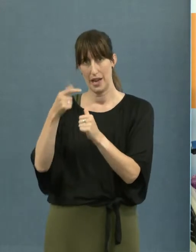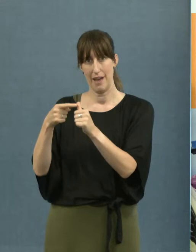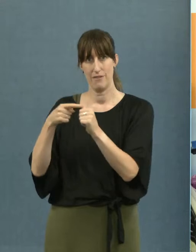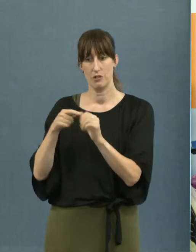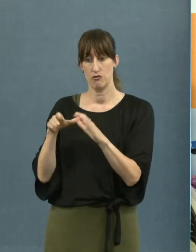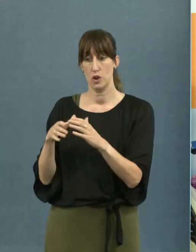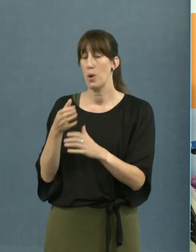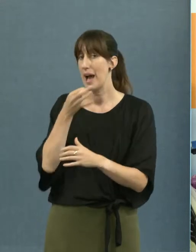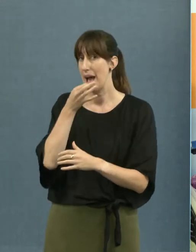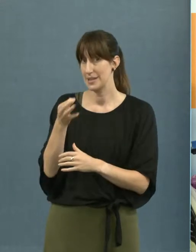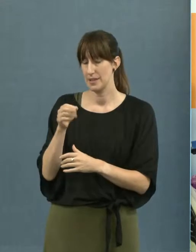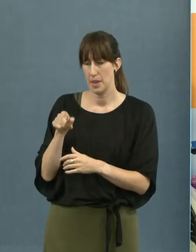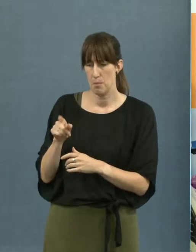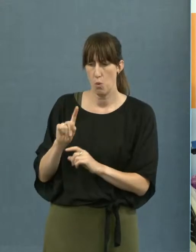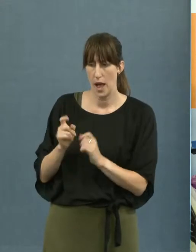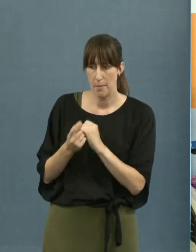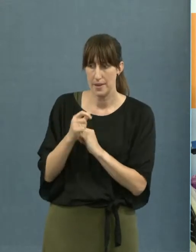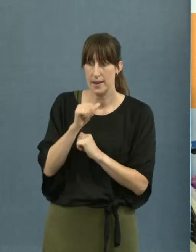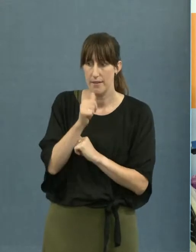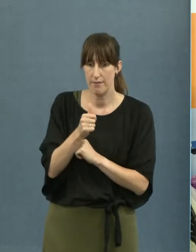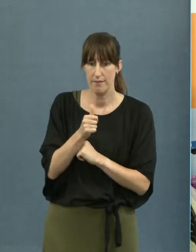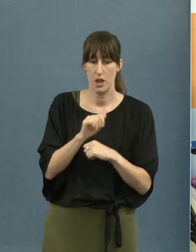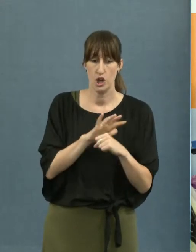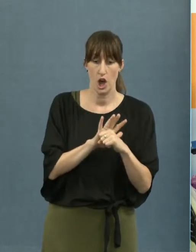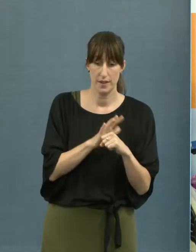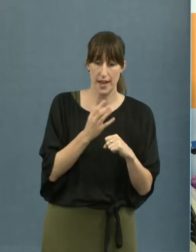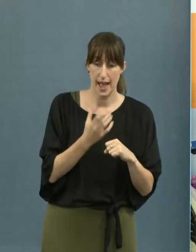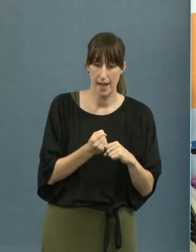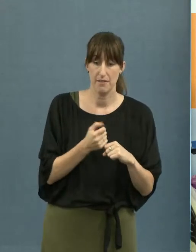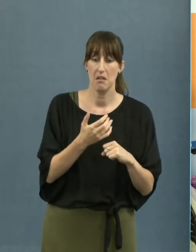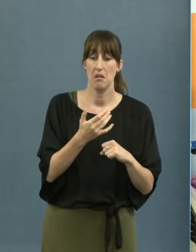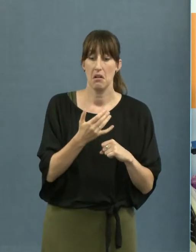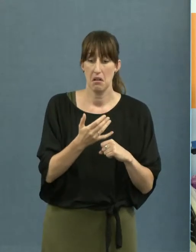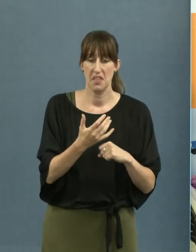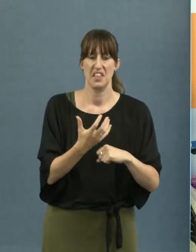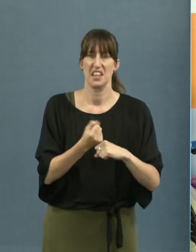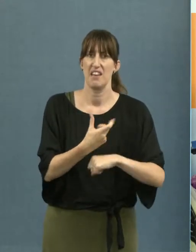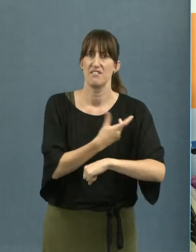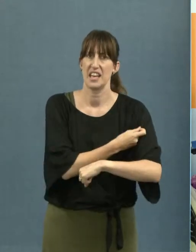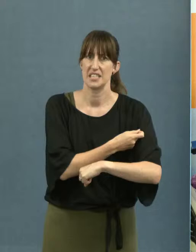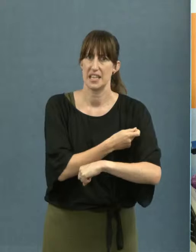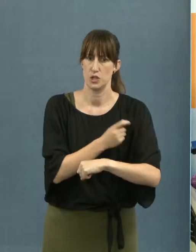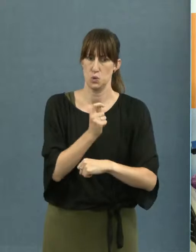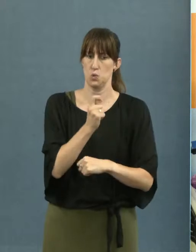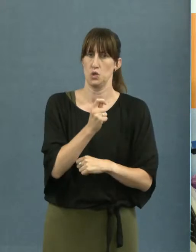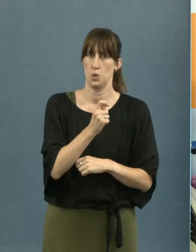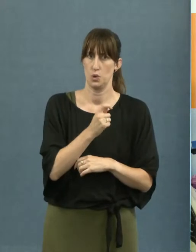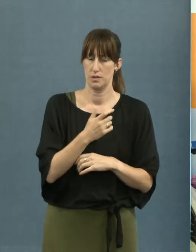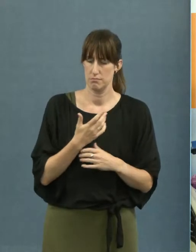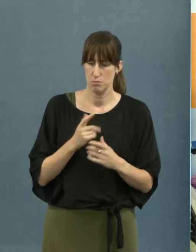technical at advisory group. There are a range of different